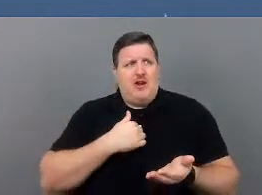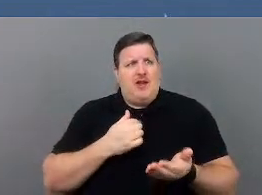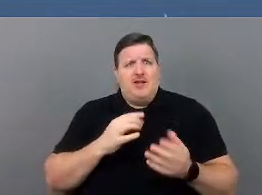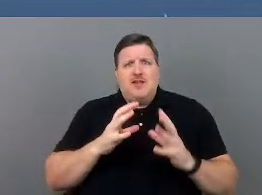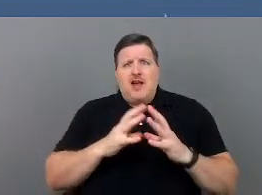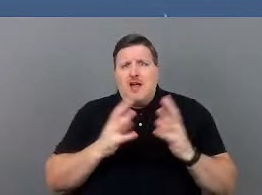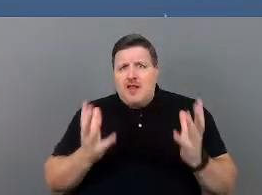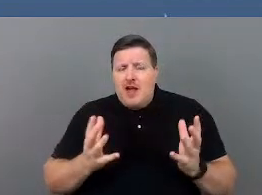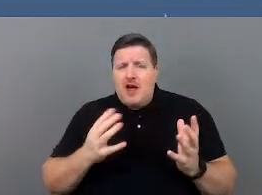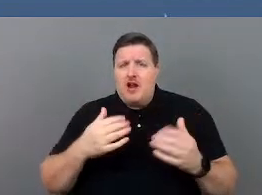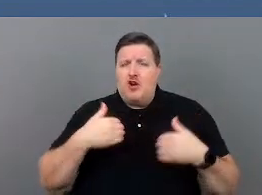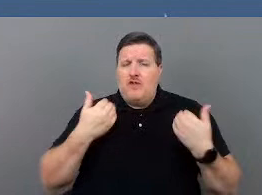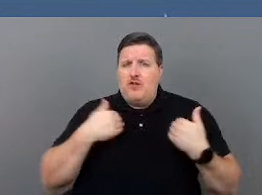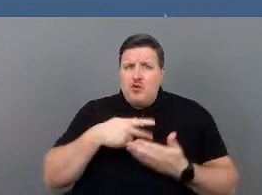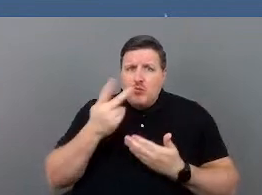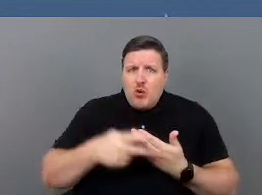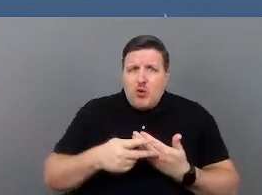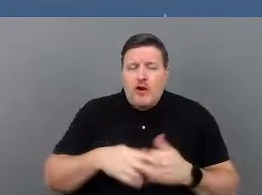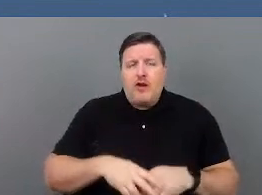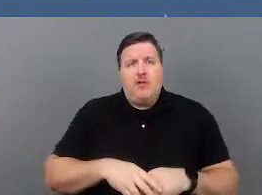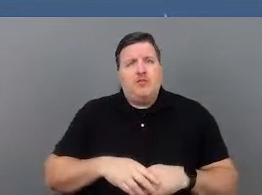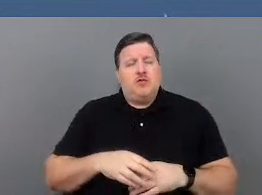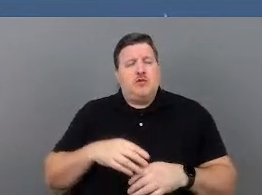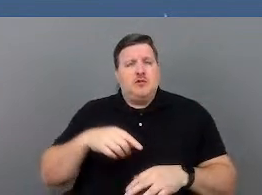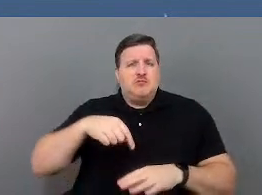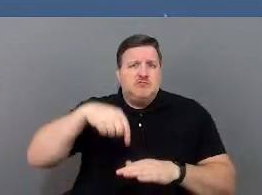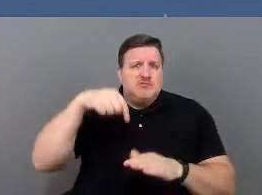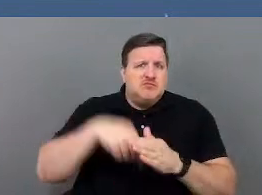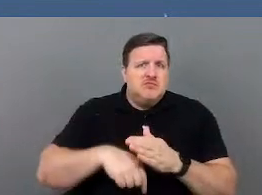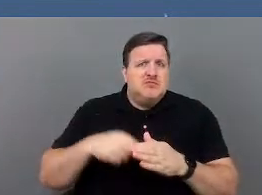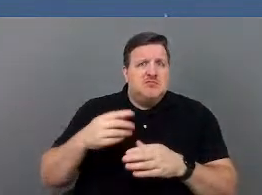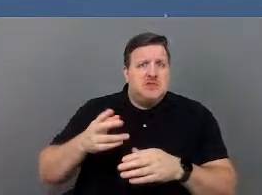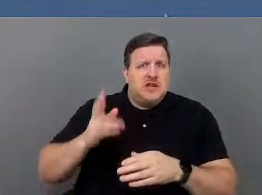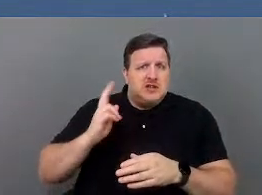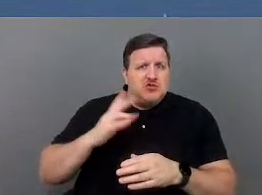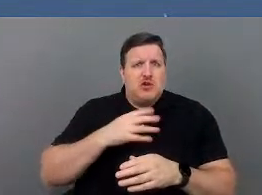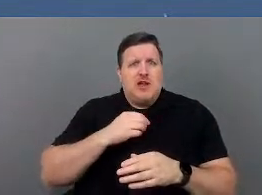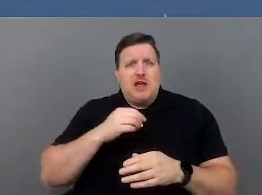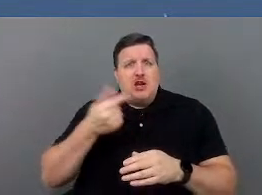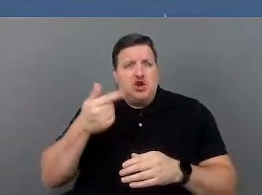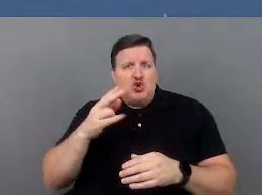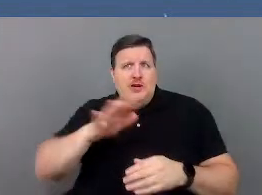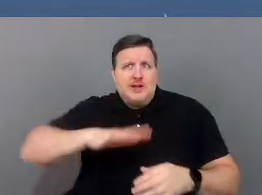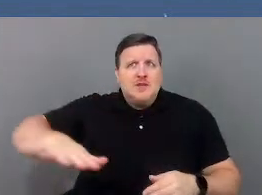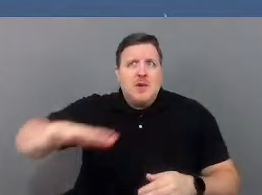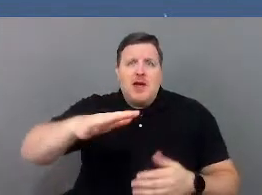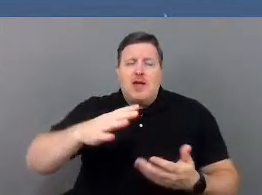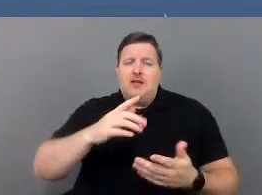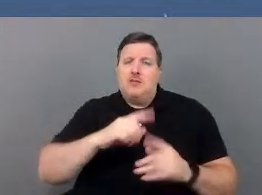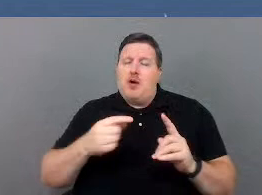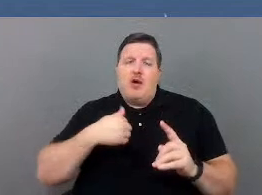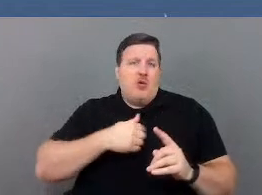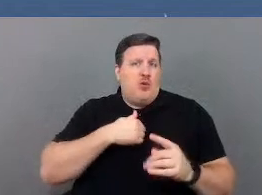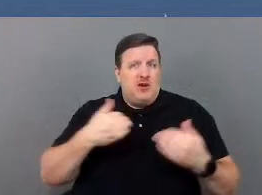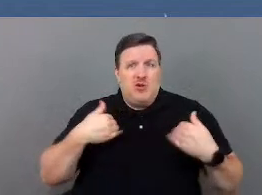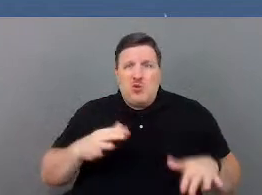INFRASTRUCTURE DECLINE IN OUR COMMUNITY. WE BELIEVE THAT OUR NEIGHBORHOOD HAS BEEN OVERLOOKED FOR A REALLY LONG TIME AND OUR COMMUNITY AND OUR HOUSING IS